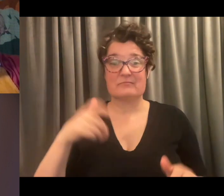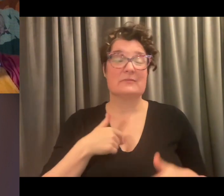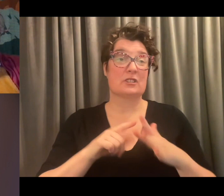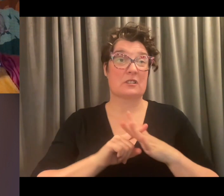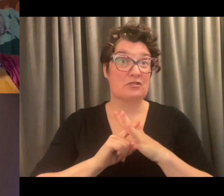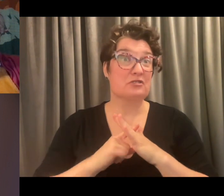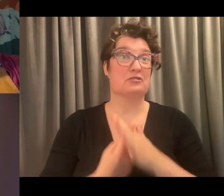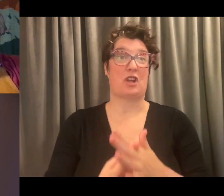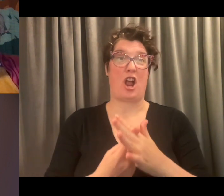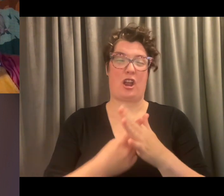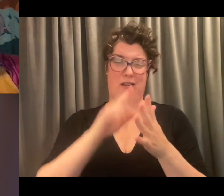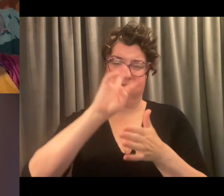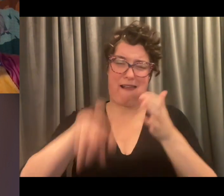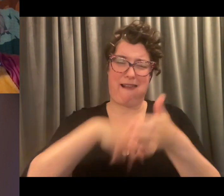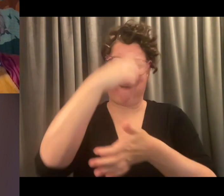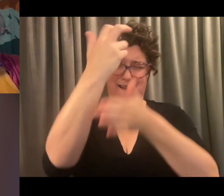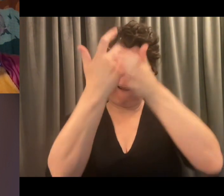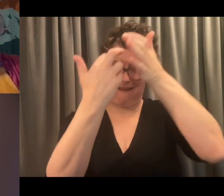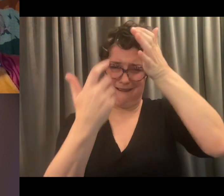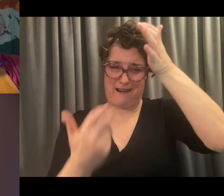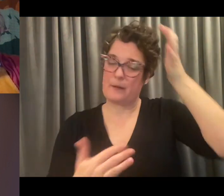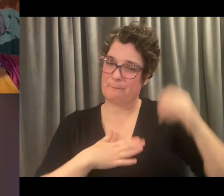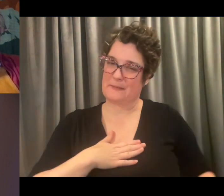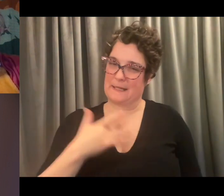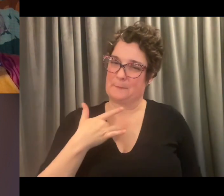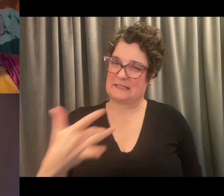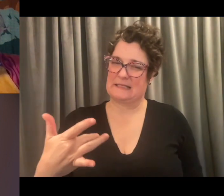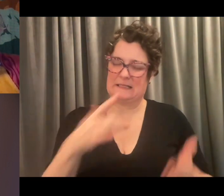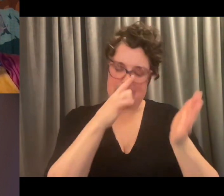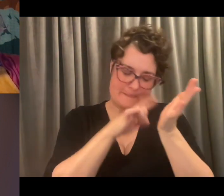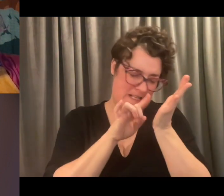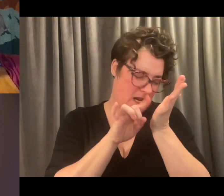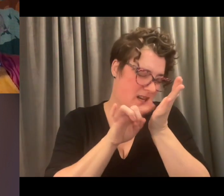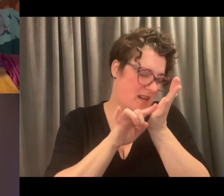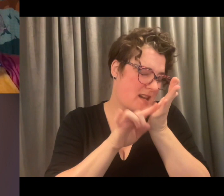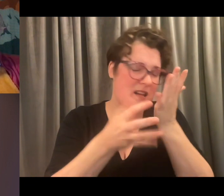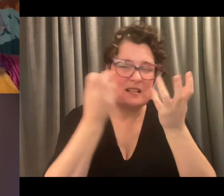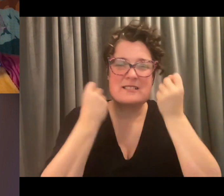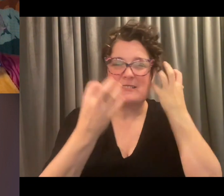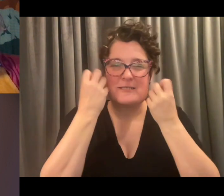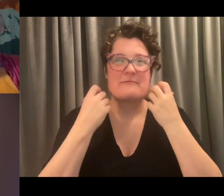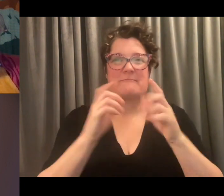like I like to do, and diving into different aspects of Jewish texts.